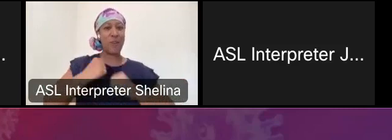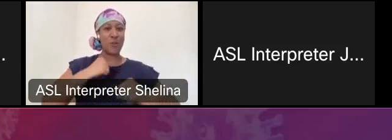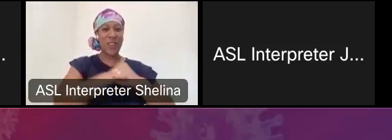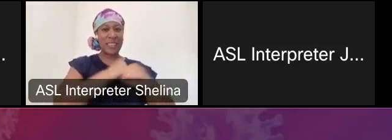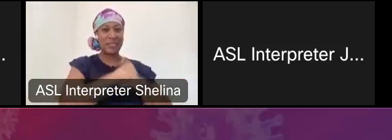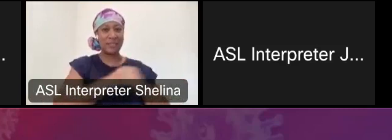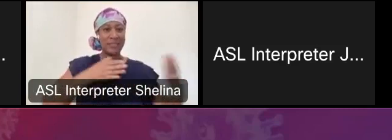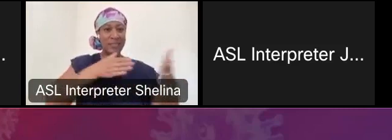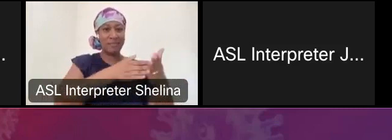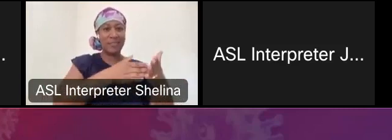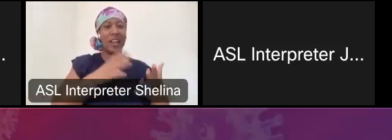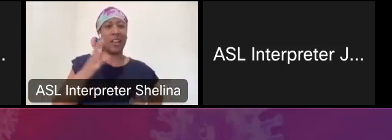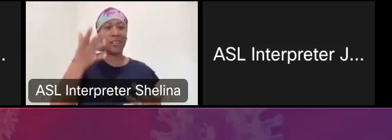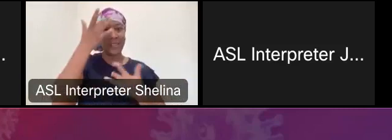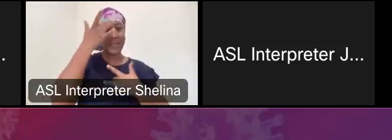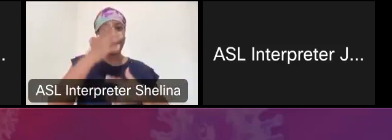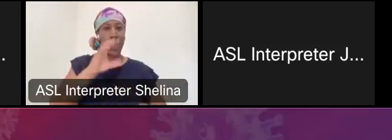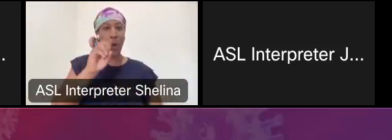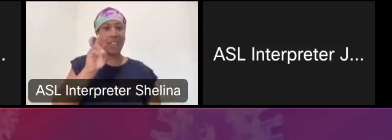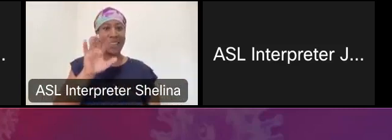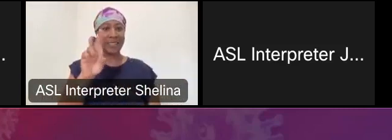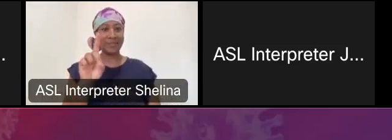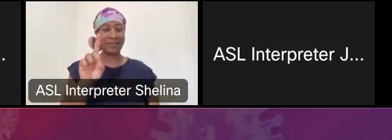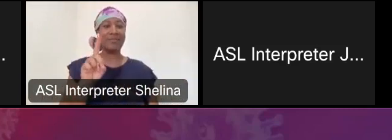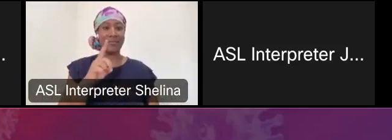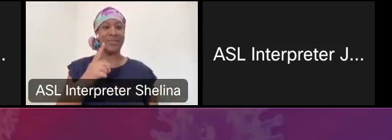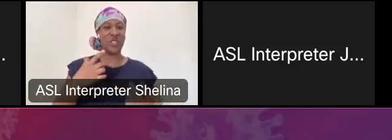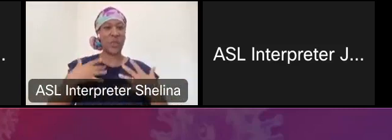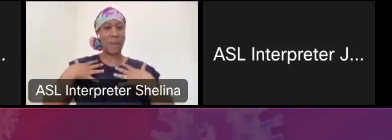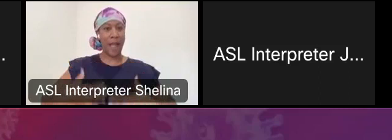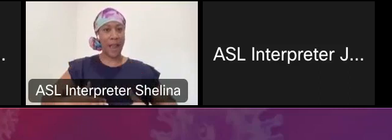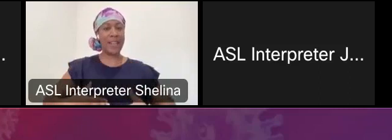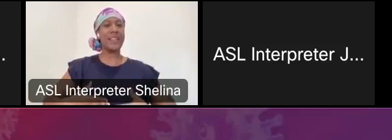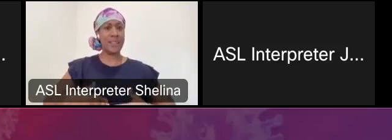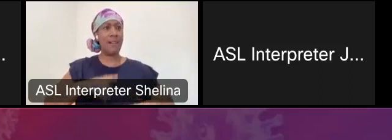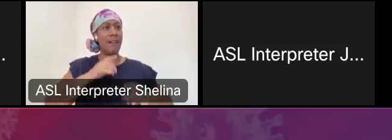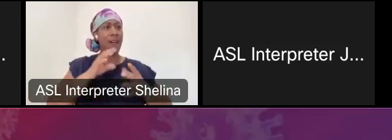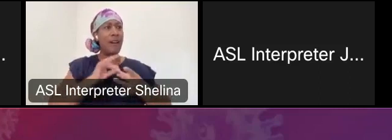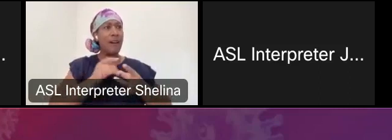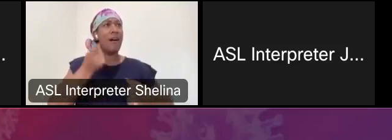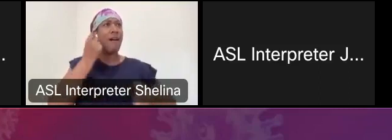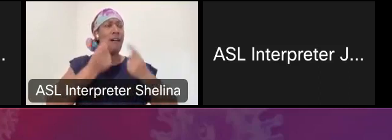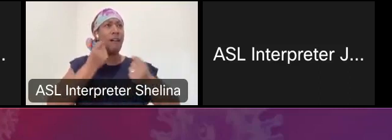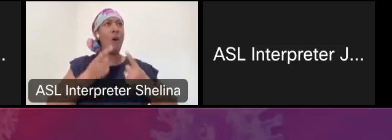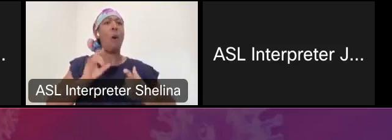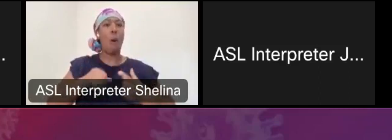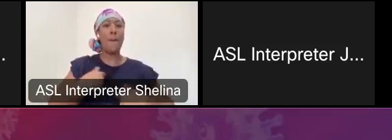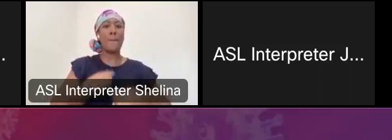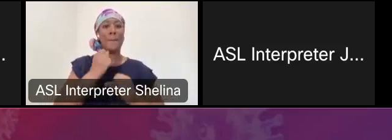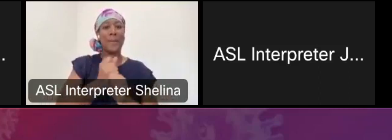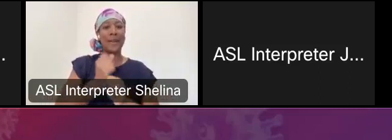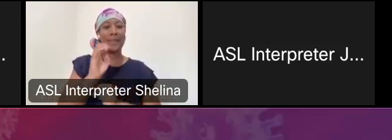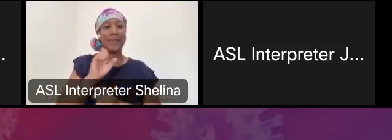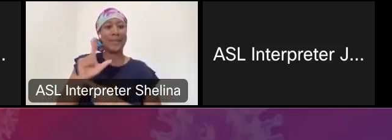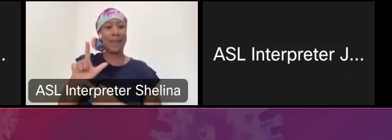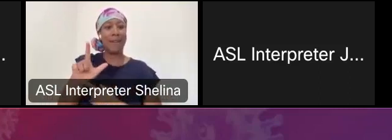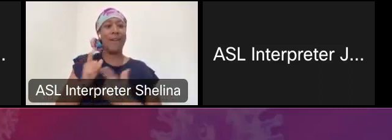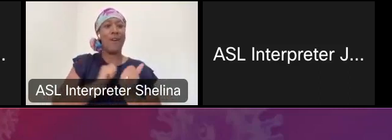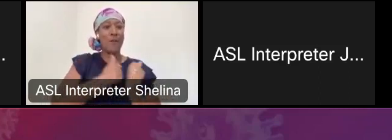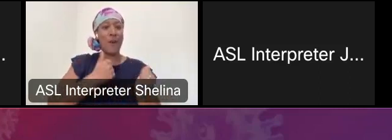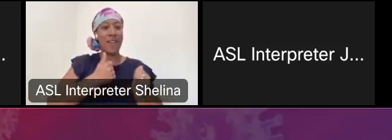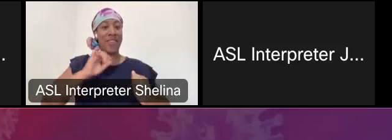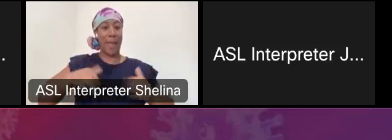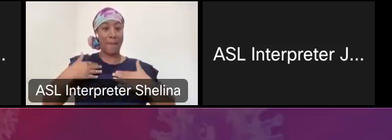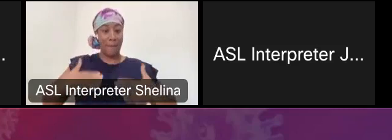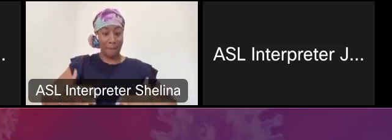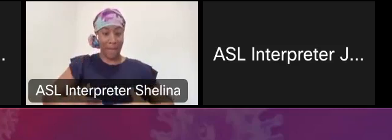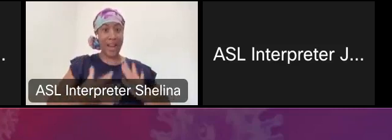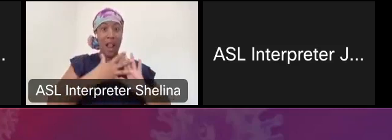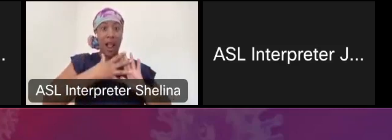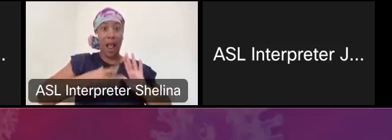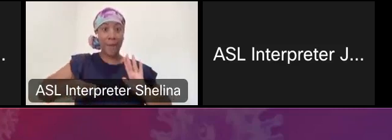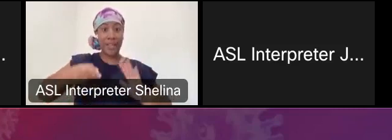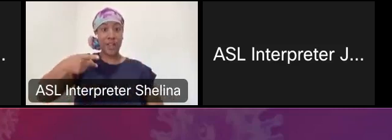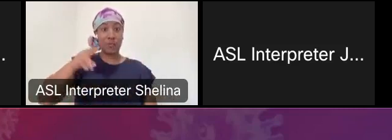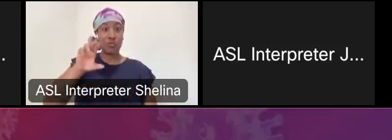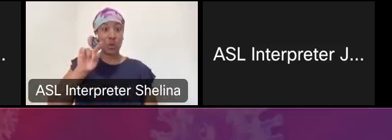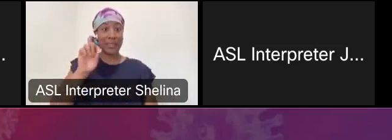The tells a person's cell to recreate a certain protein, that is part of the cover 19 virus, the person's body, then uses the copy of the protein to start building up defenses.